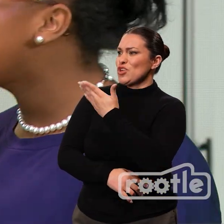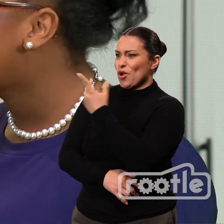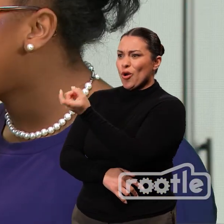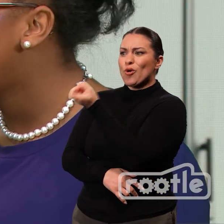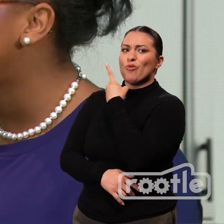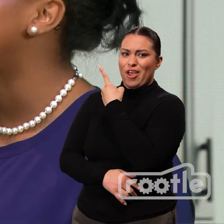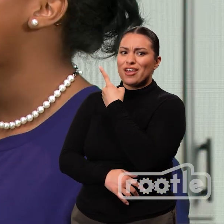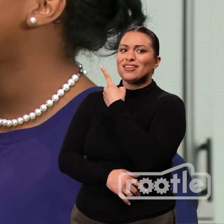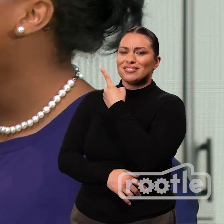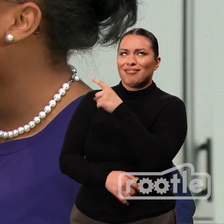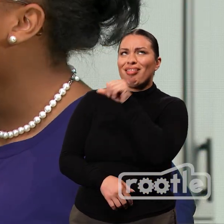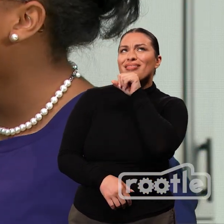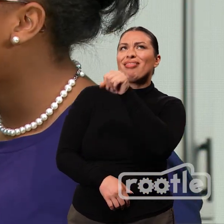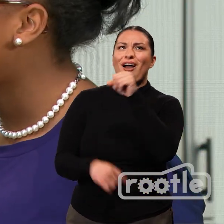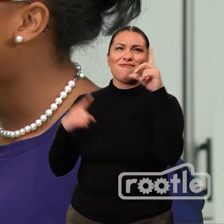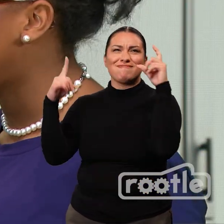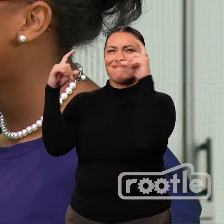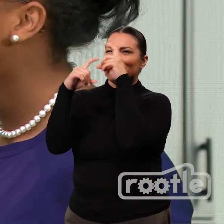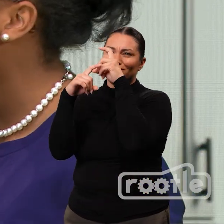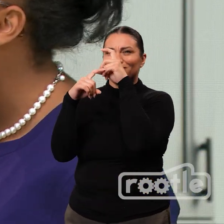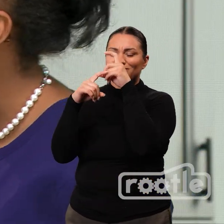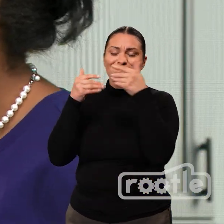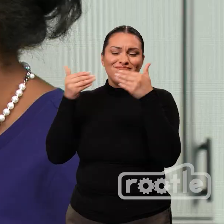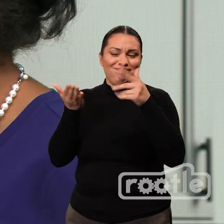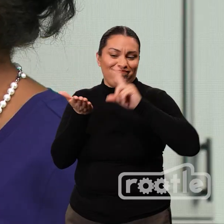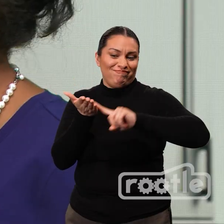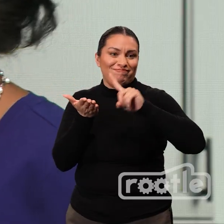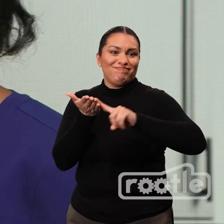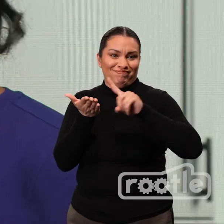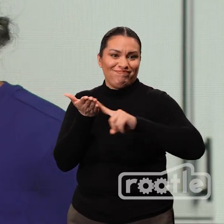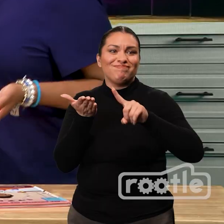That's a big question. I like asking big questions. So let's investigate.